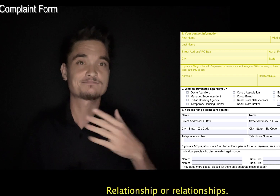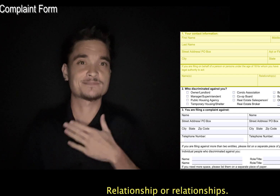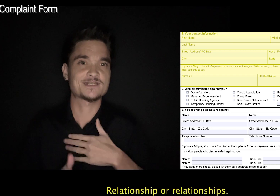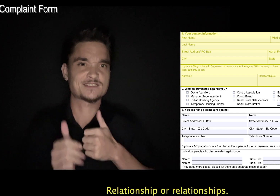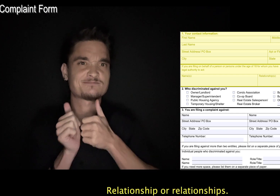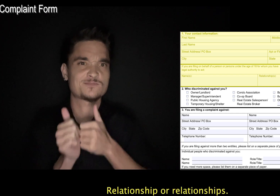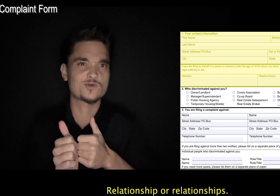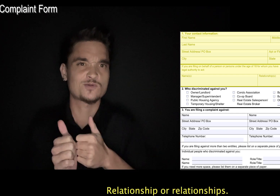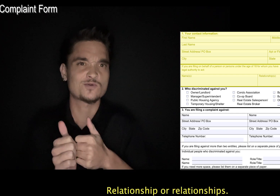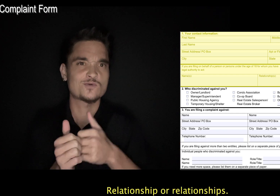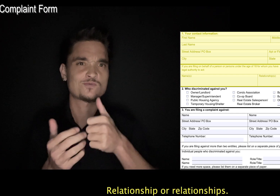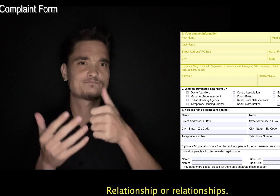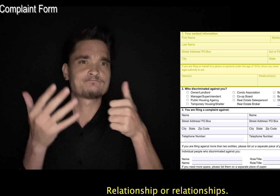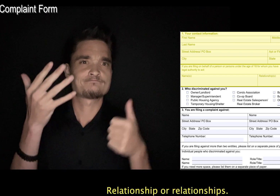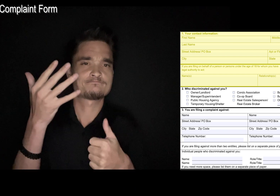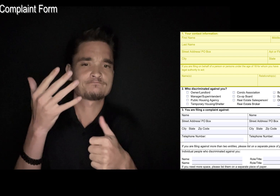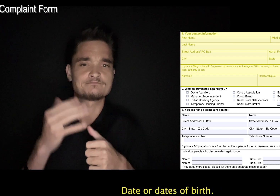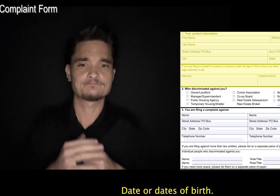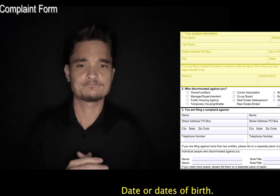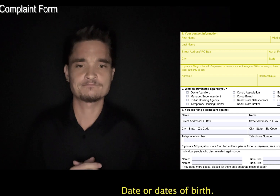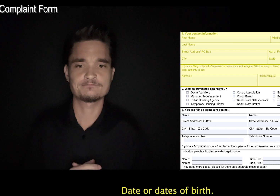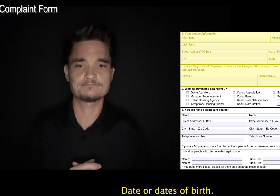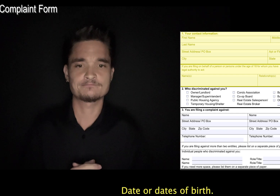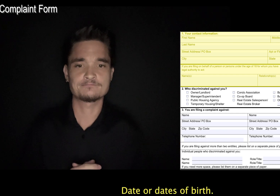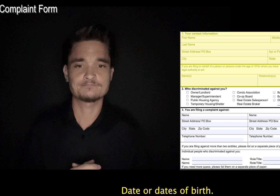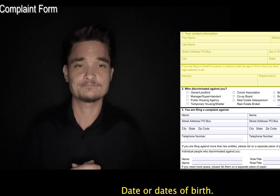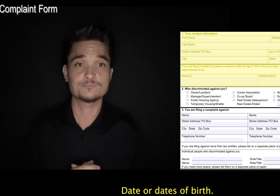Relationship or relationships. Date or dates of birth.